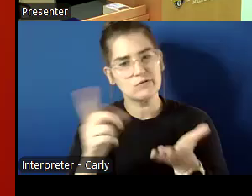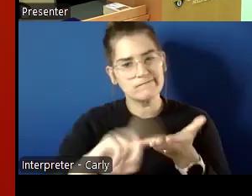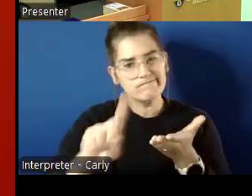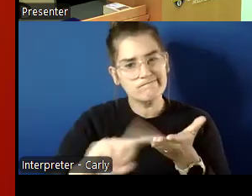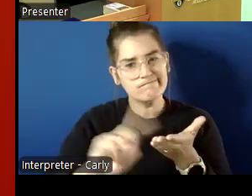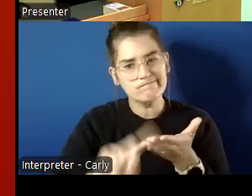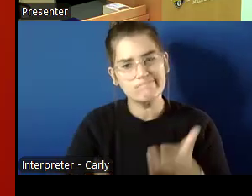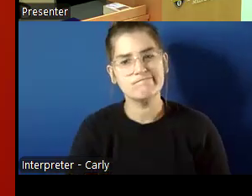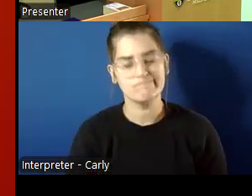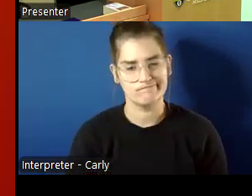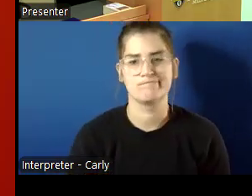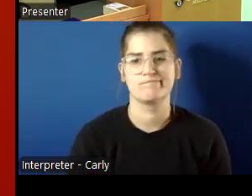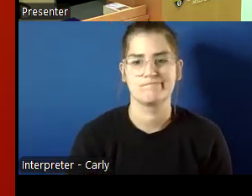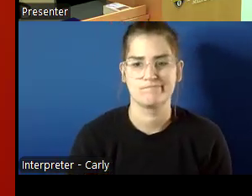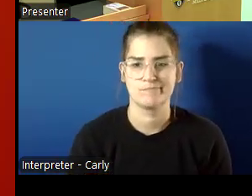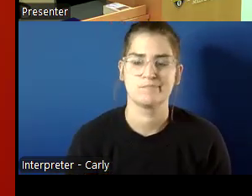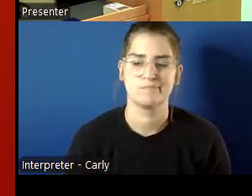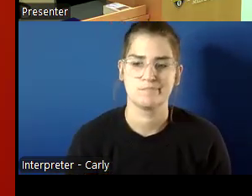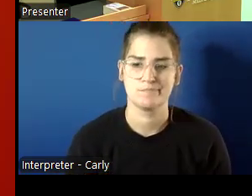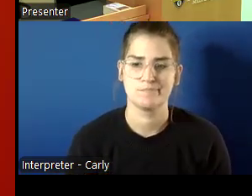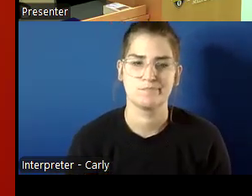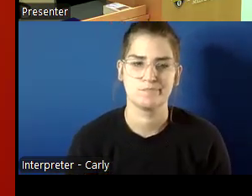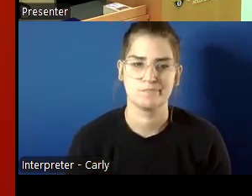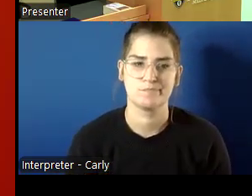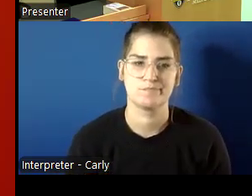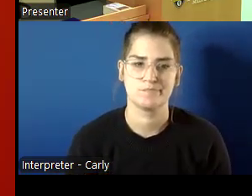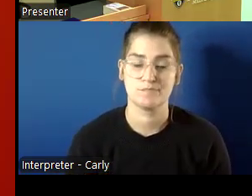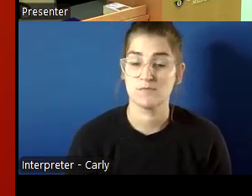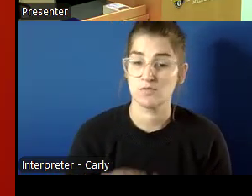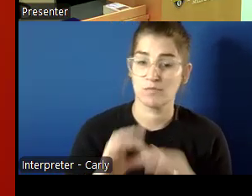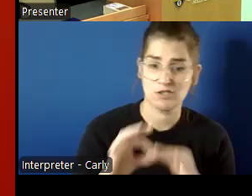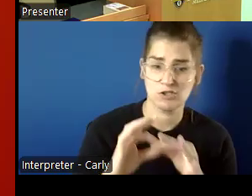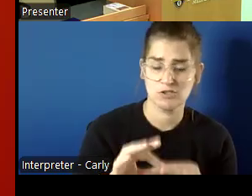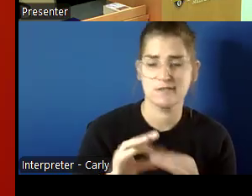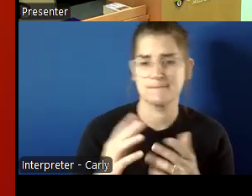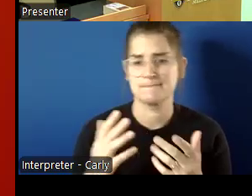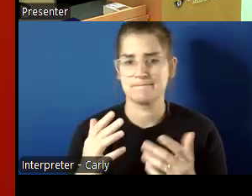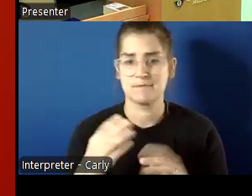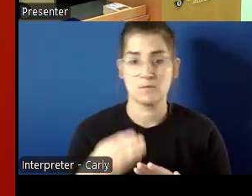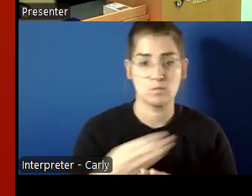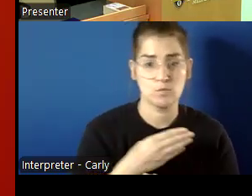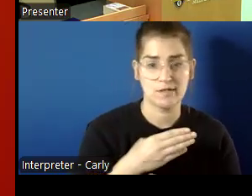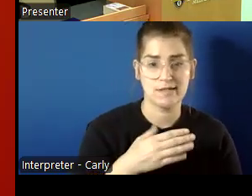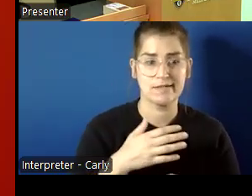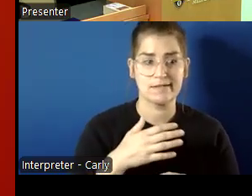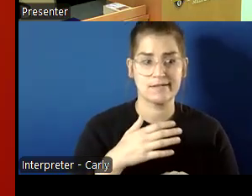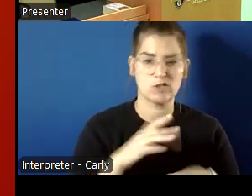search terms out there about uh correlations relationship between pre-term births and these